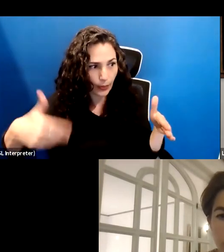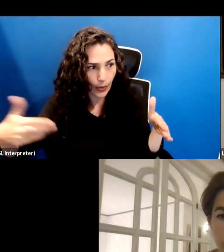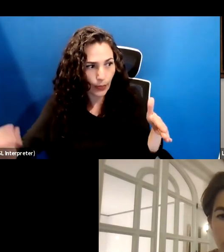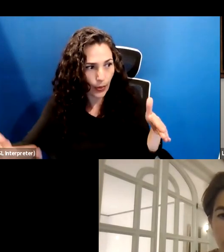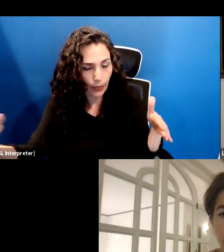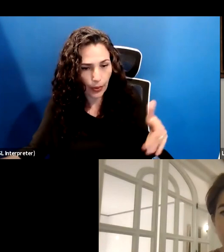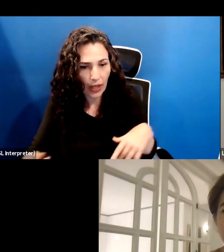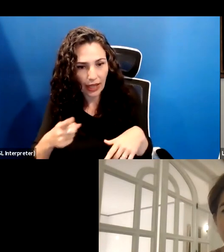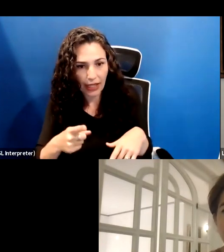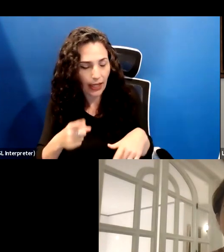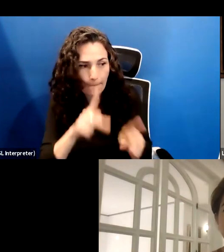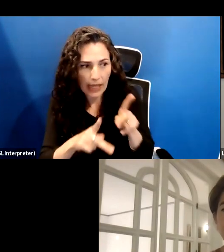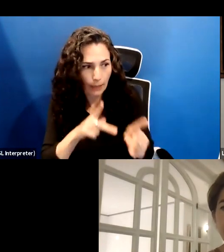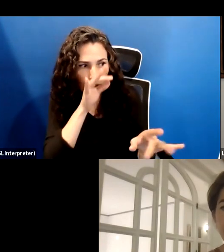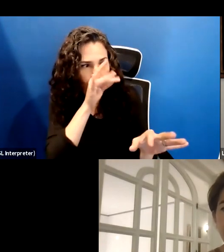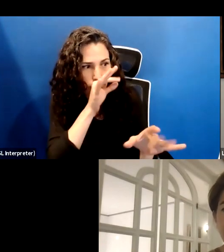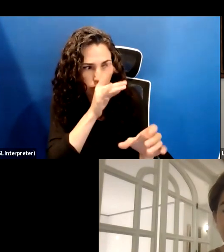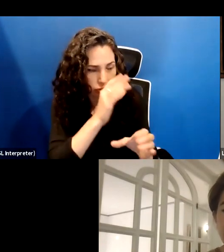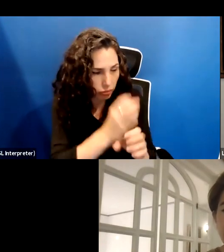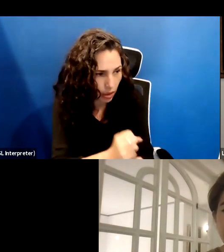and it really kind of got, had a life of its own.